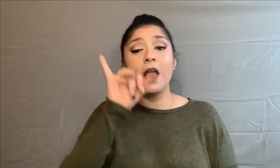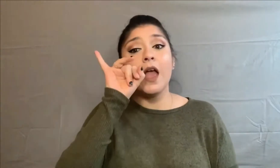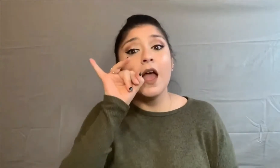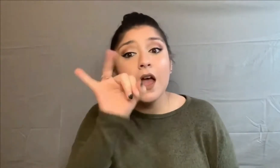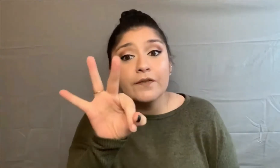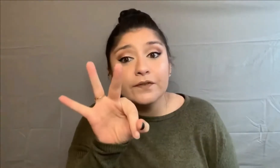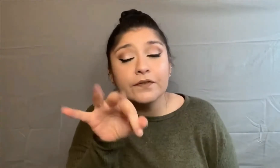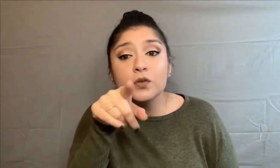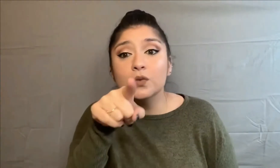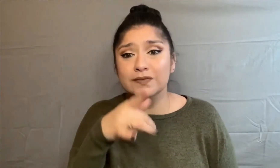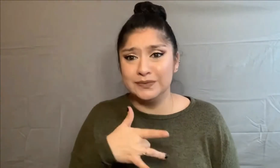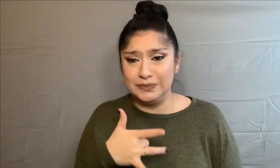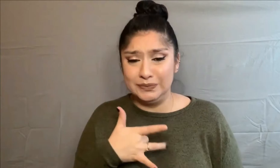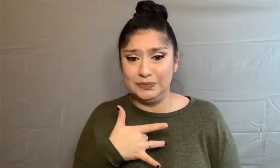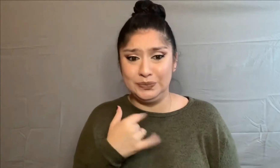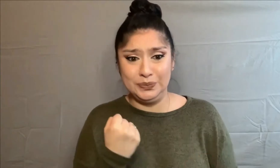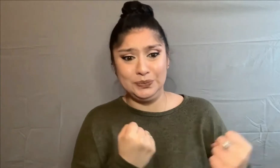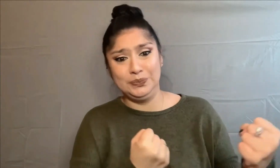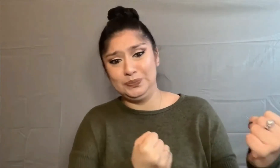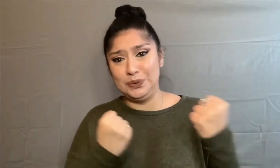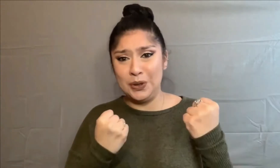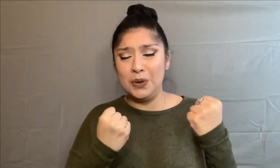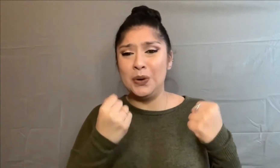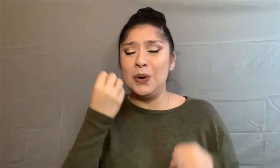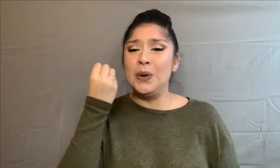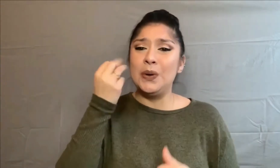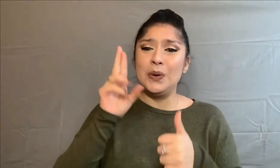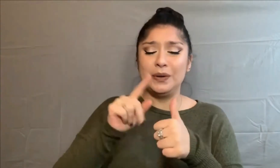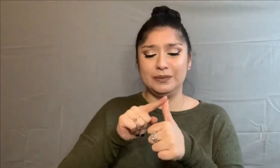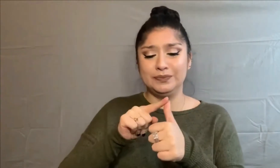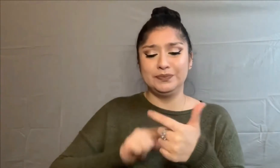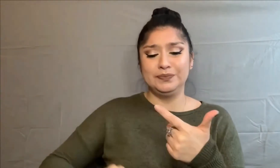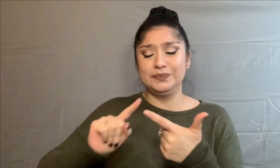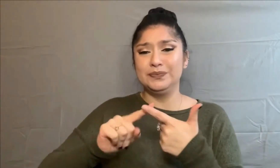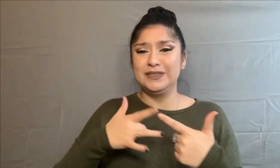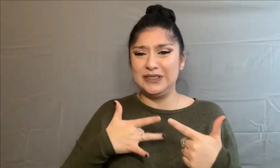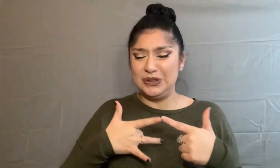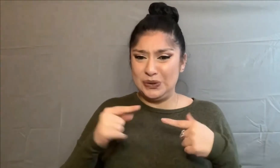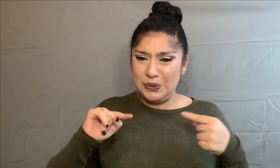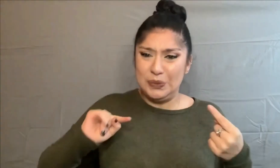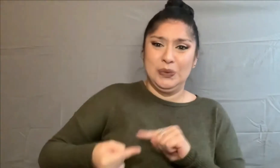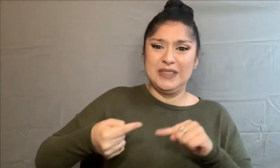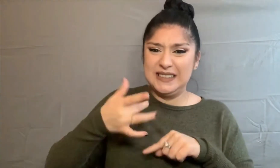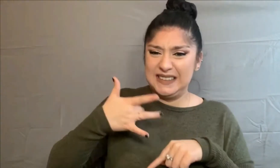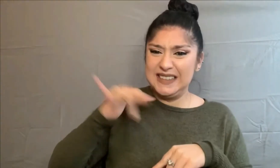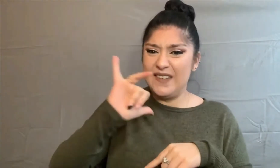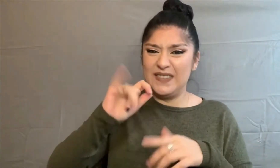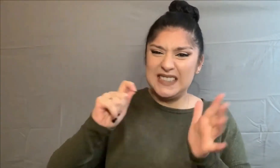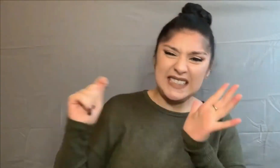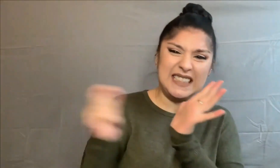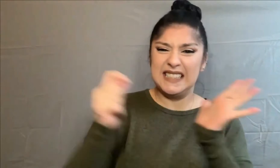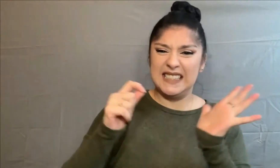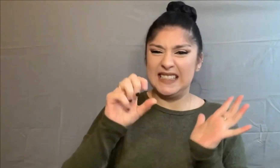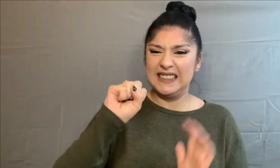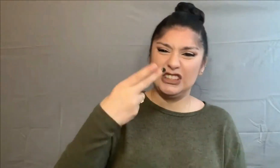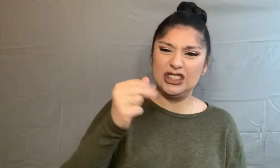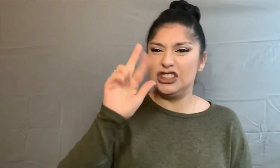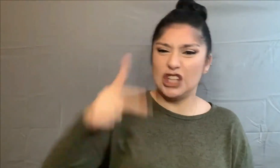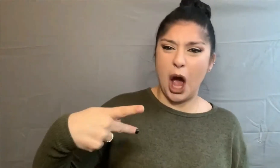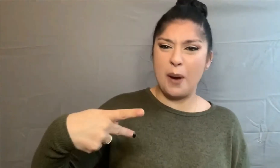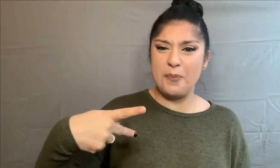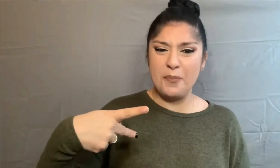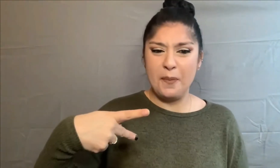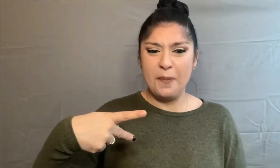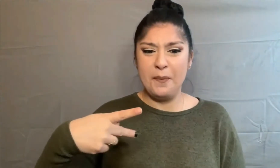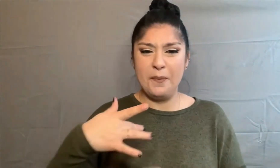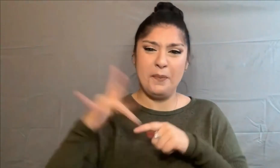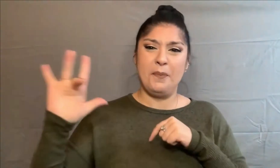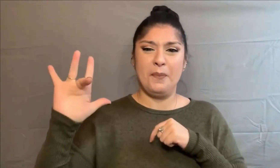Contact your health care provider if you have a strong urge to urinate that can't be delayed, sharp pain when you urinate,